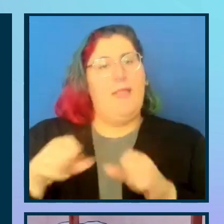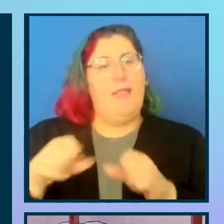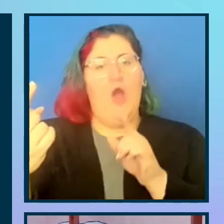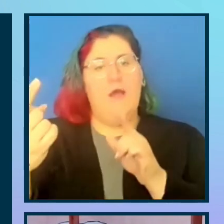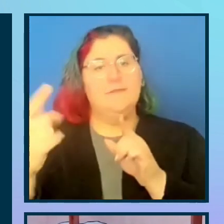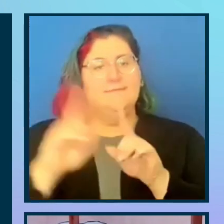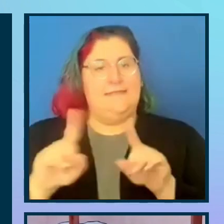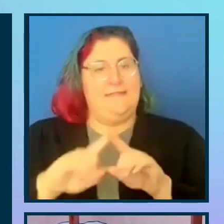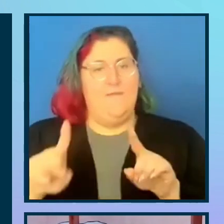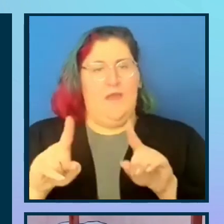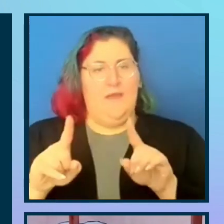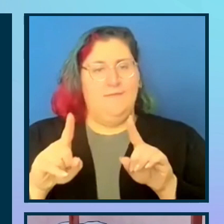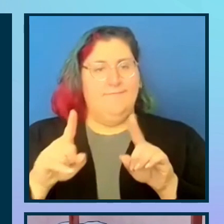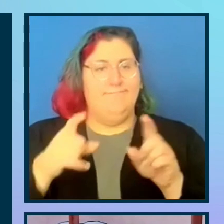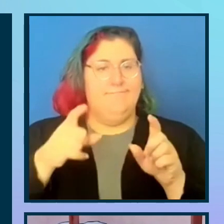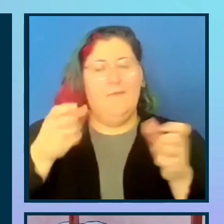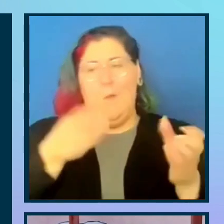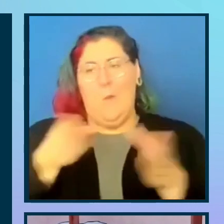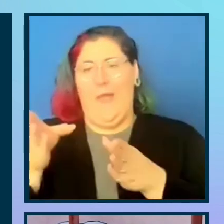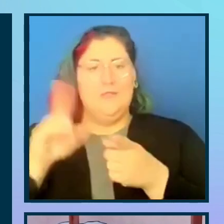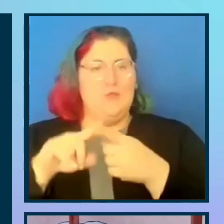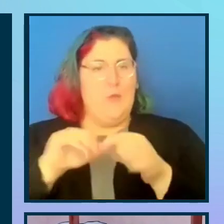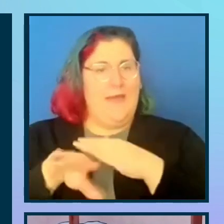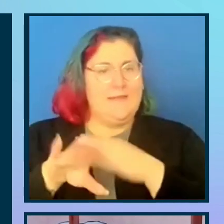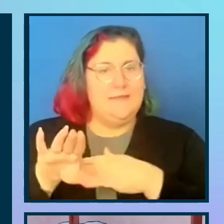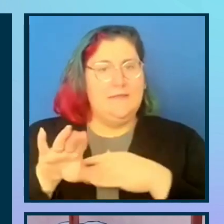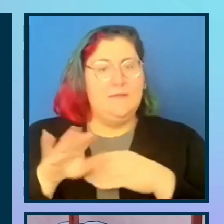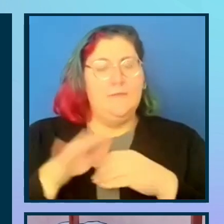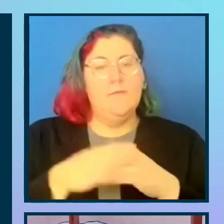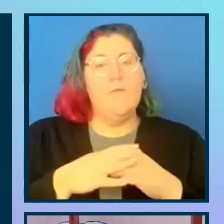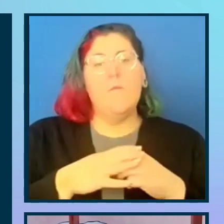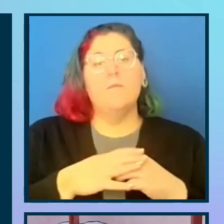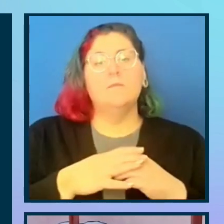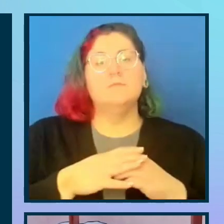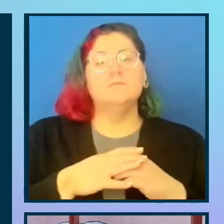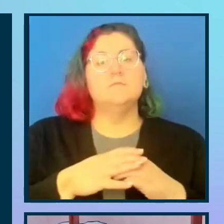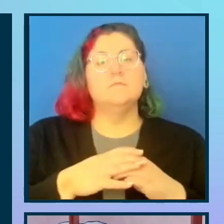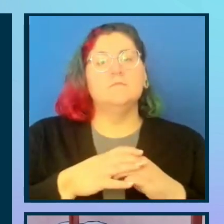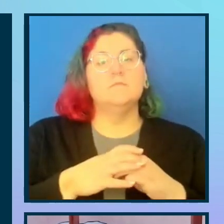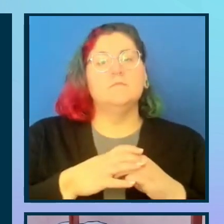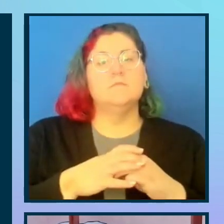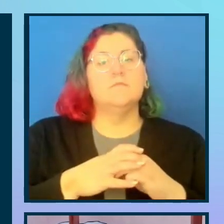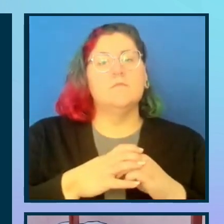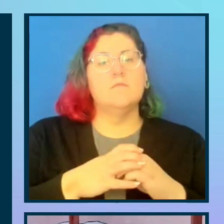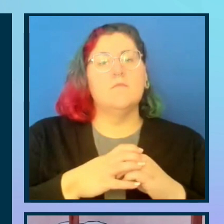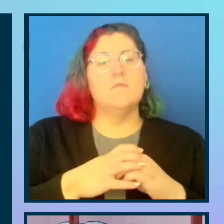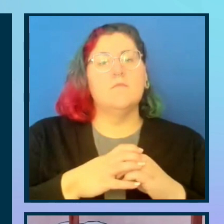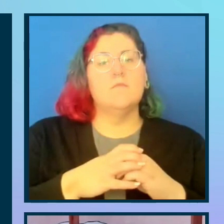in the rest of the talk here, but this is just accessibility behavior-informed development at a very high level,